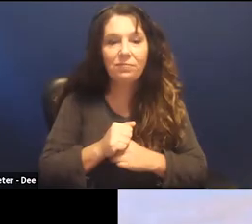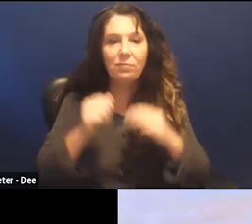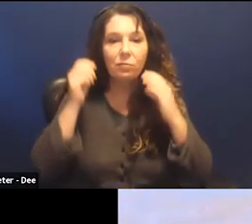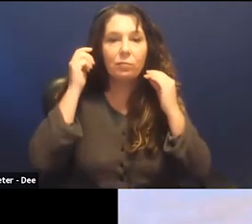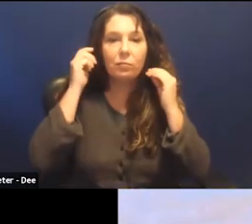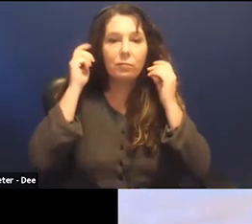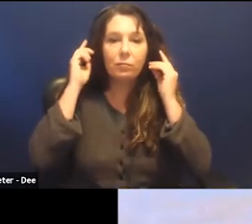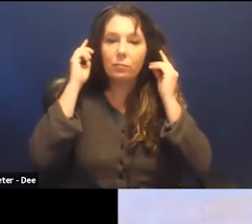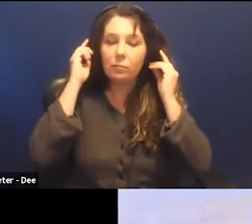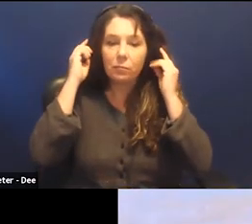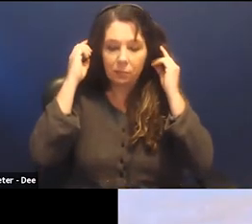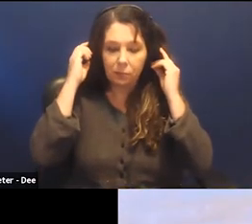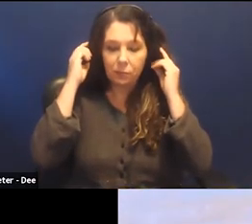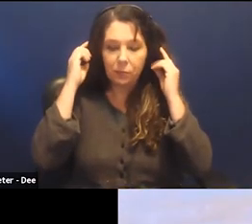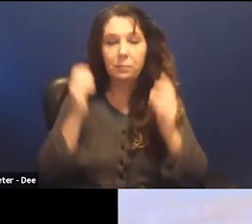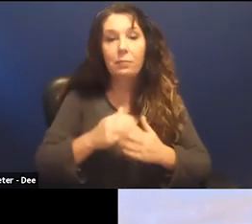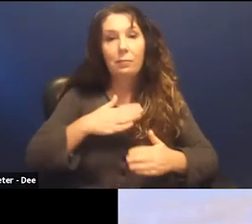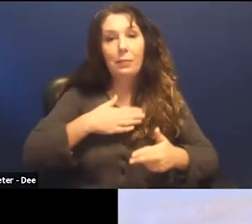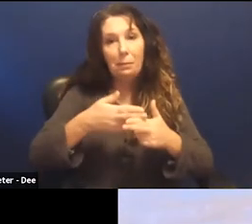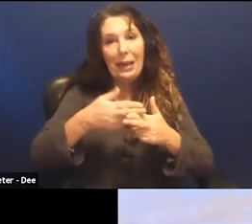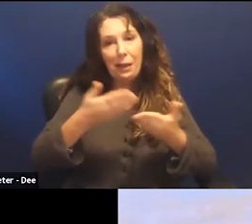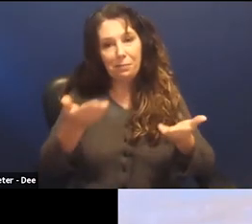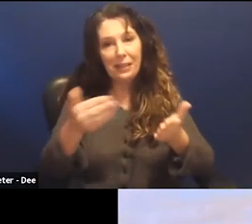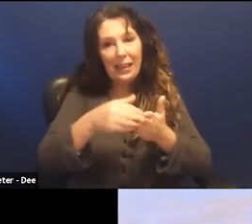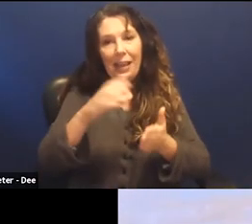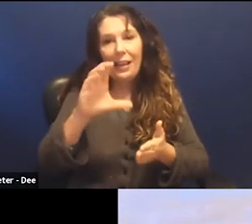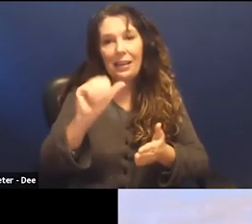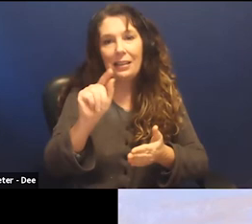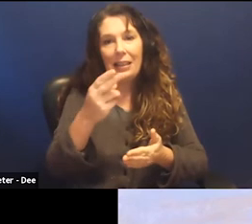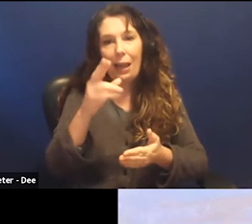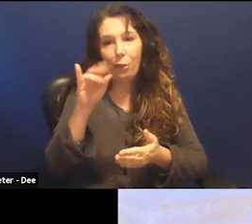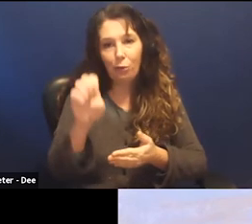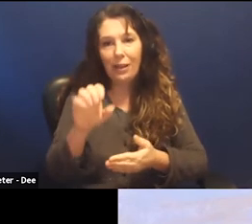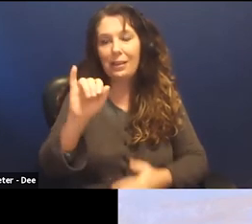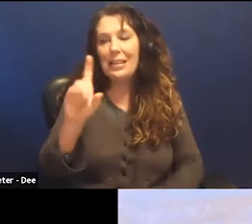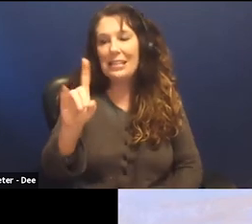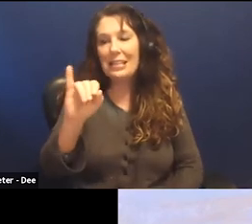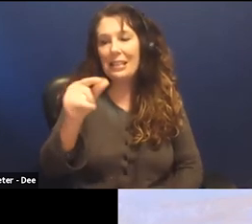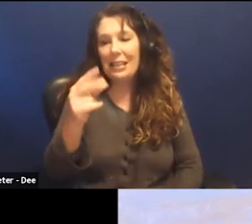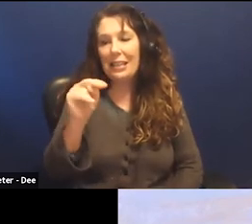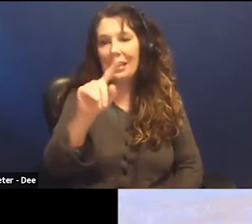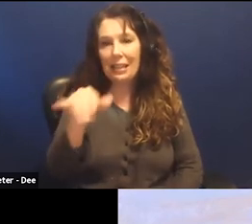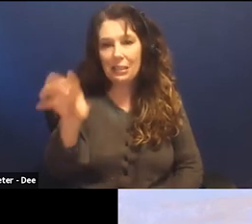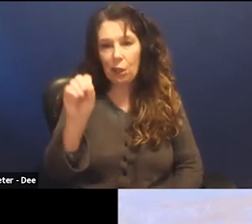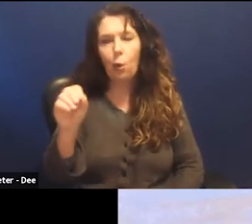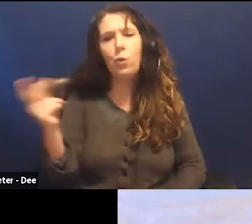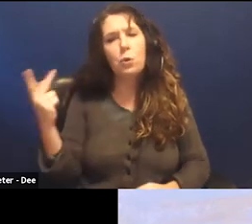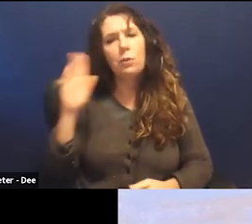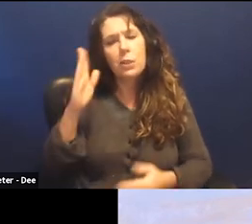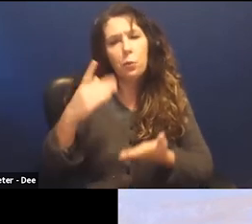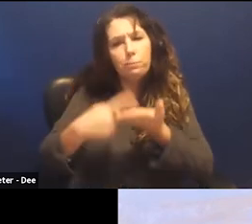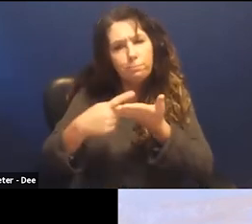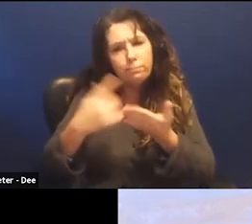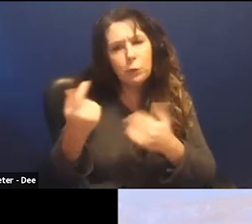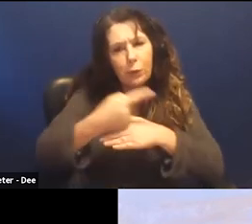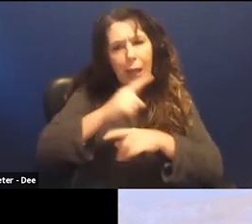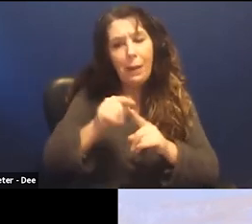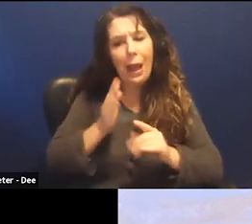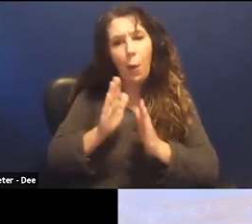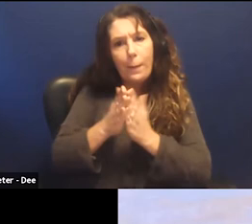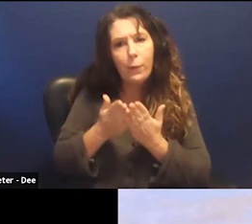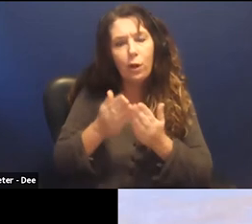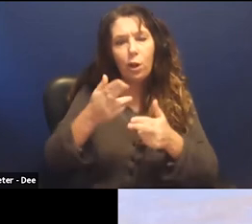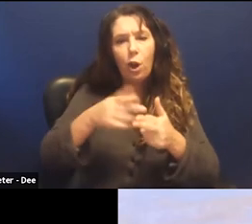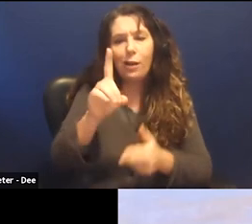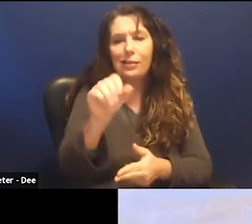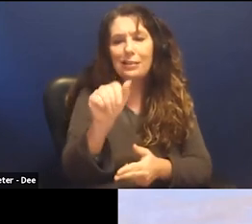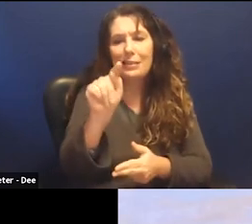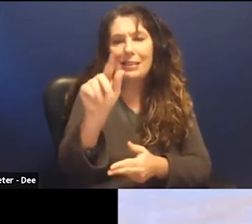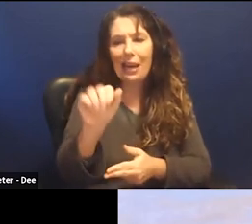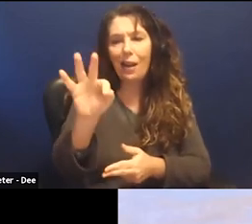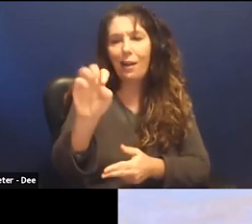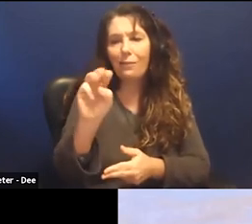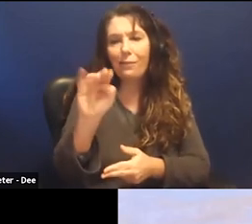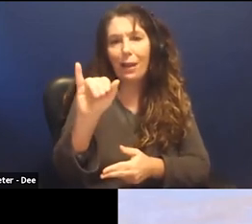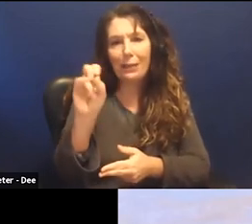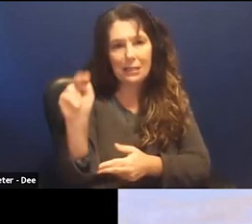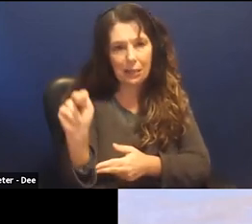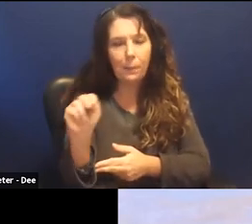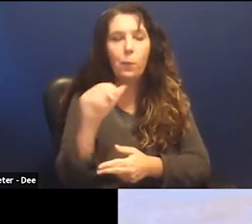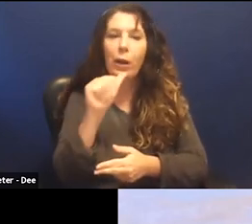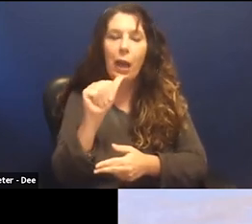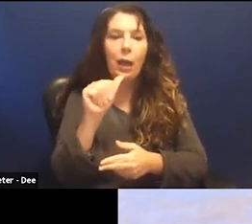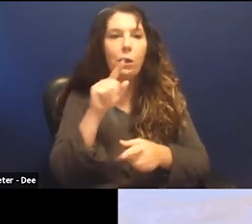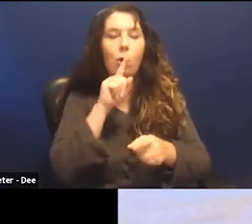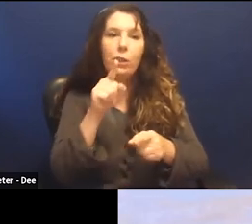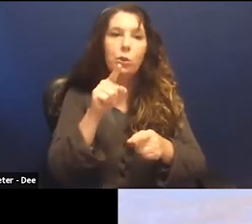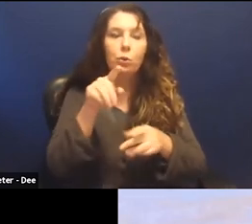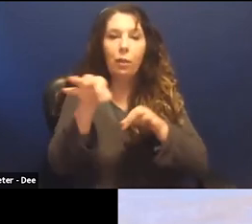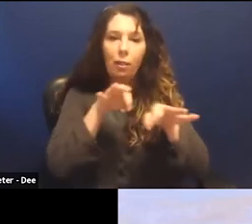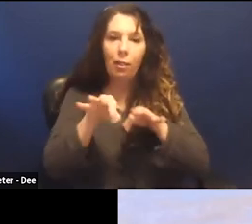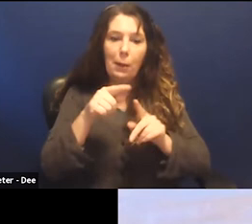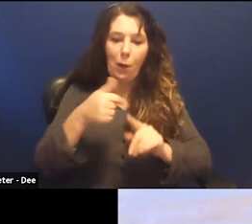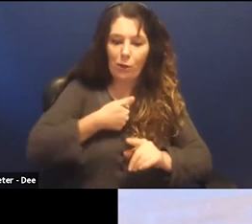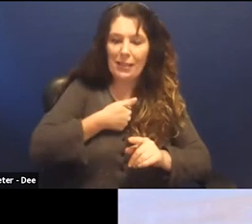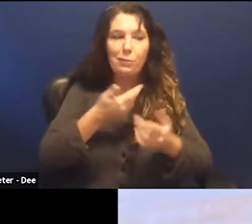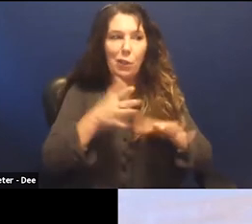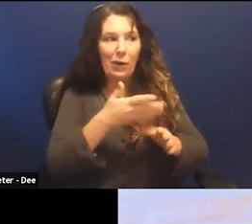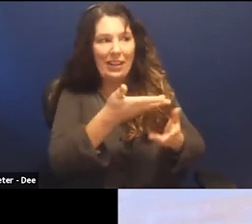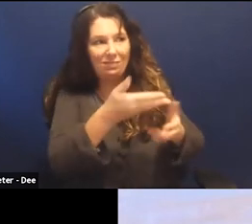So, my name is Gavin gymnasium, as we said, and Lauren and I are going to talk with you a little bit today about our book data feminism, and we won't spend a lot of time reintroducing ourselves and Sunday to already did that.